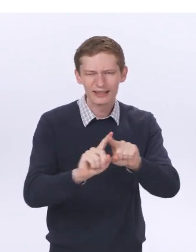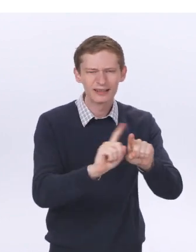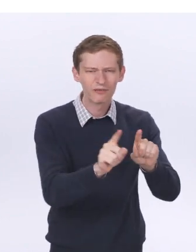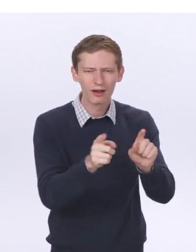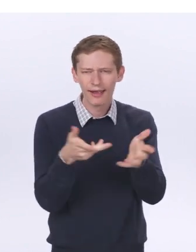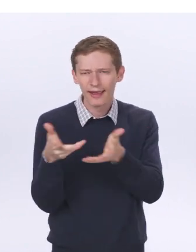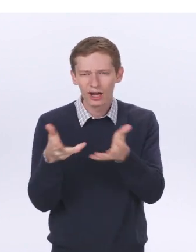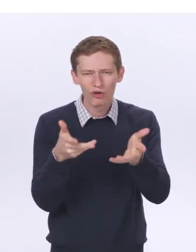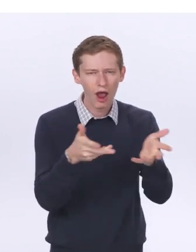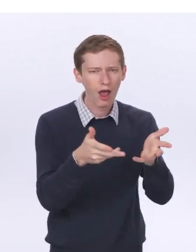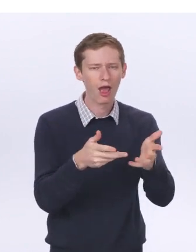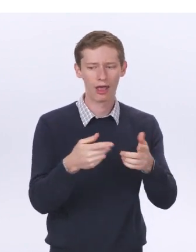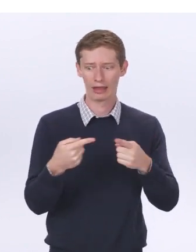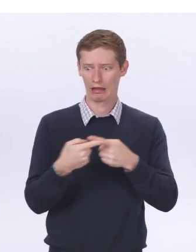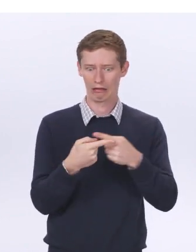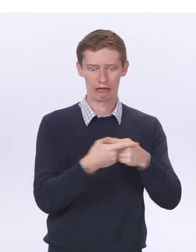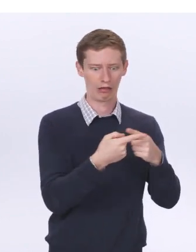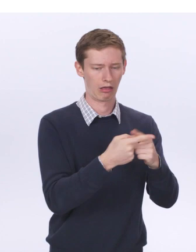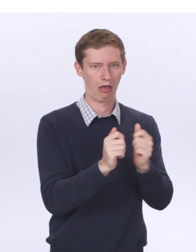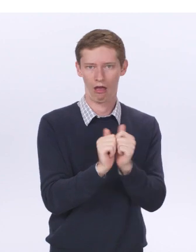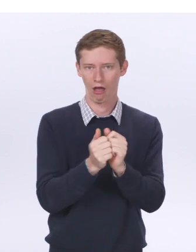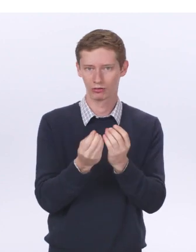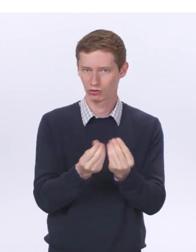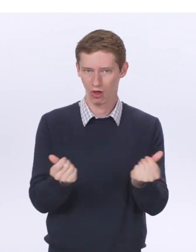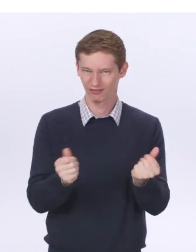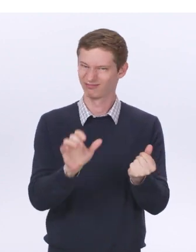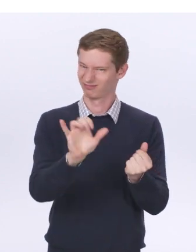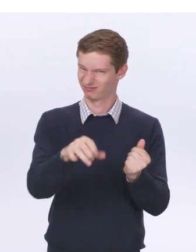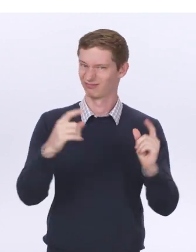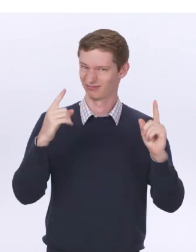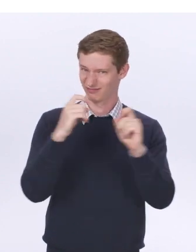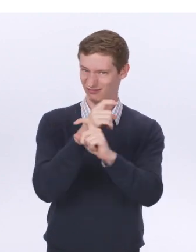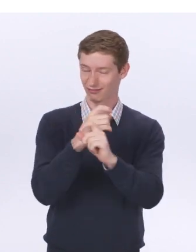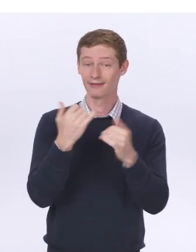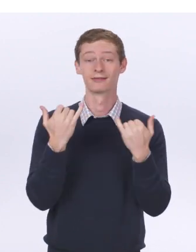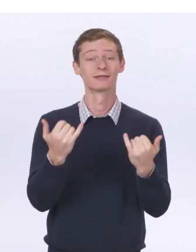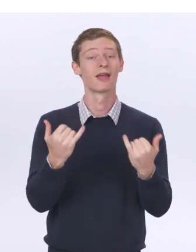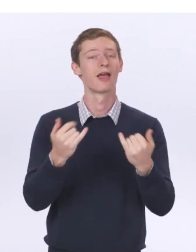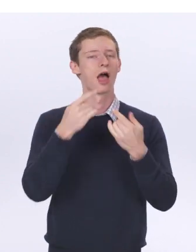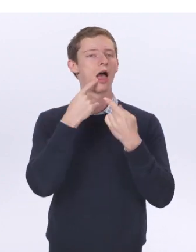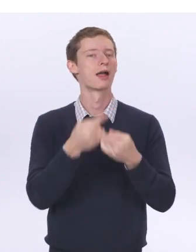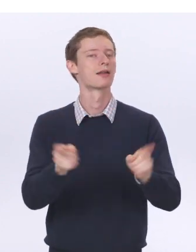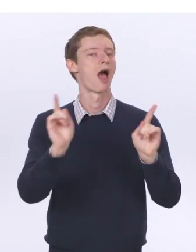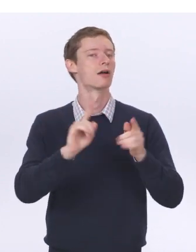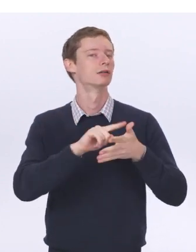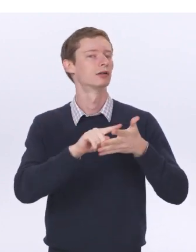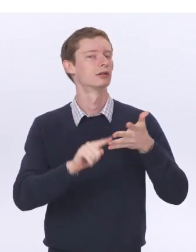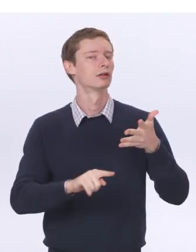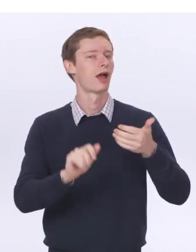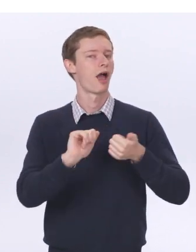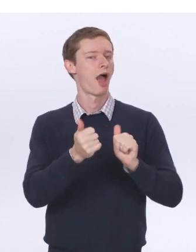We have a few announcements today focused around decreasing developer friction and making ISDK easier to use.